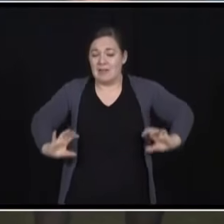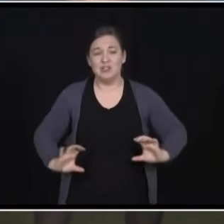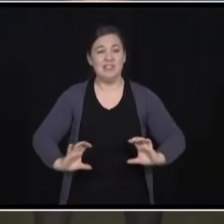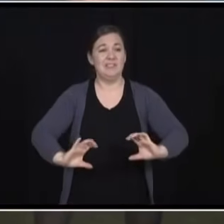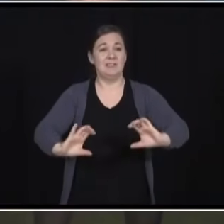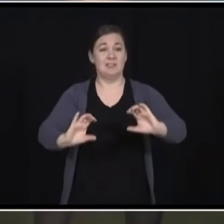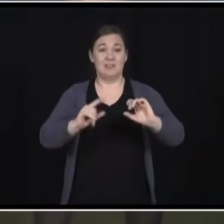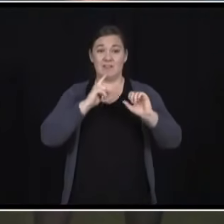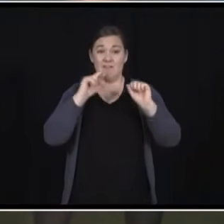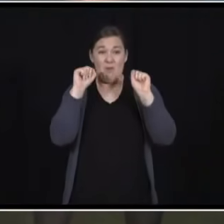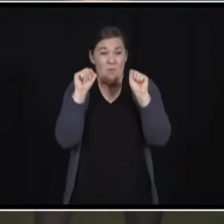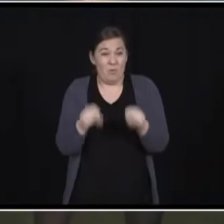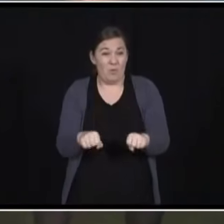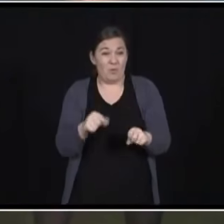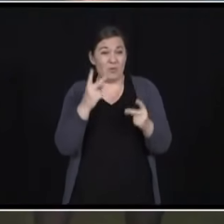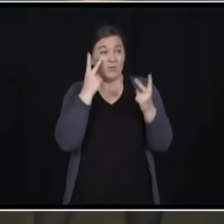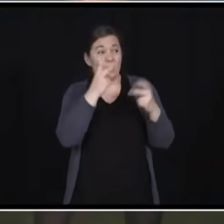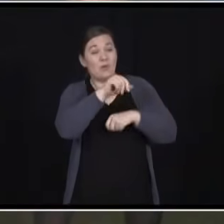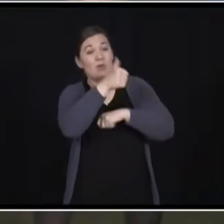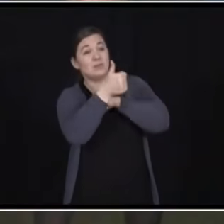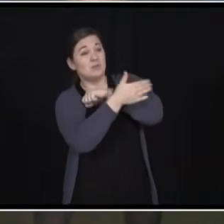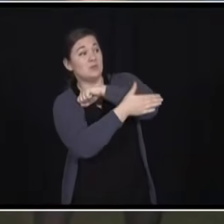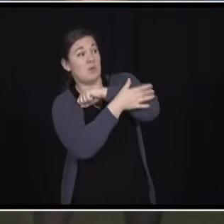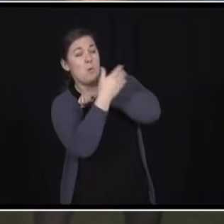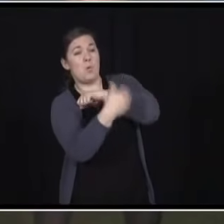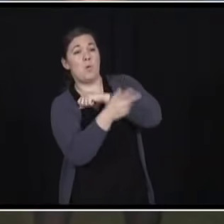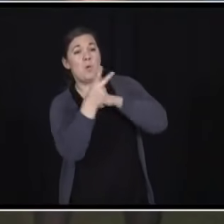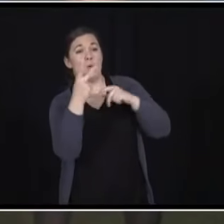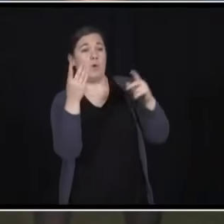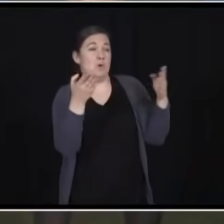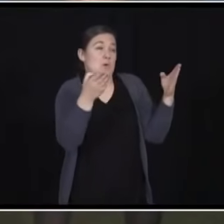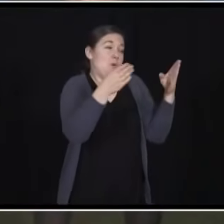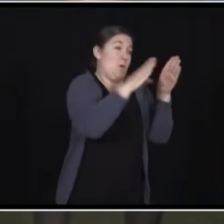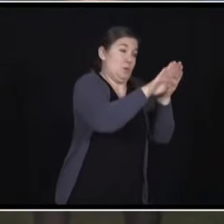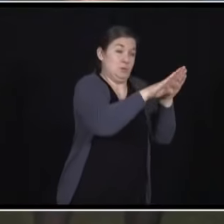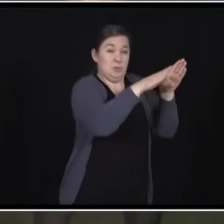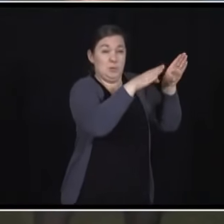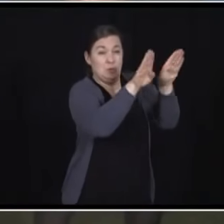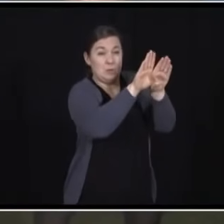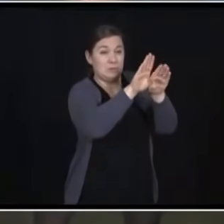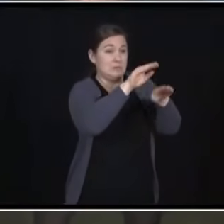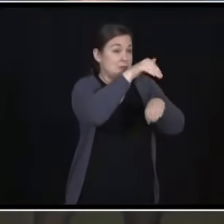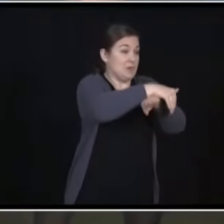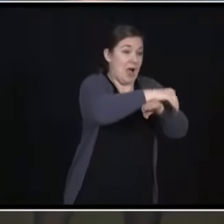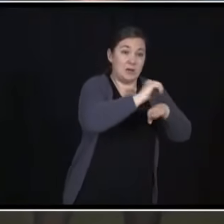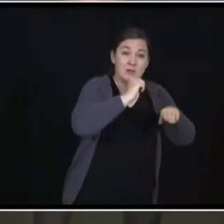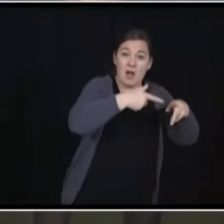keep going up without doing what needs to be done. There are more aggressive measures that